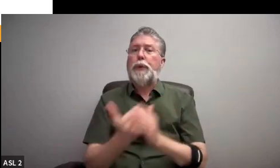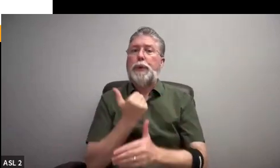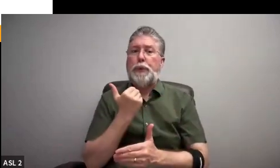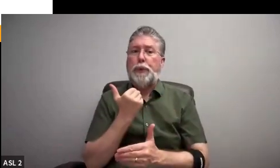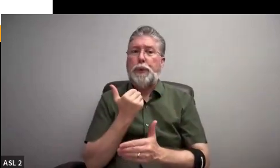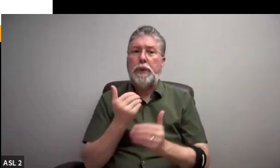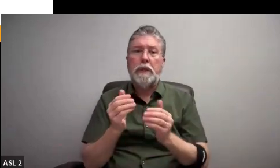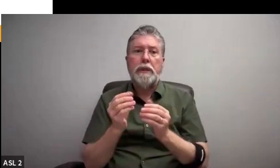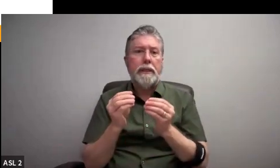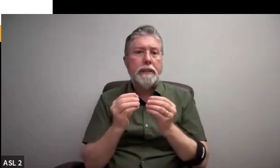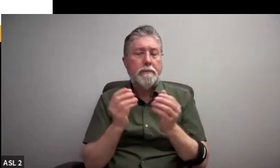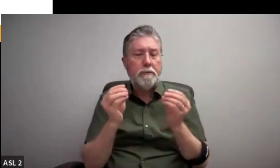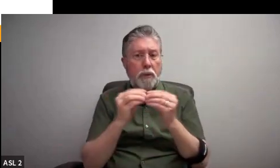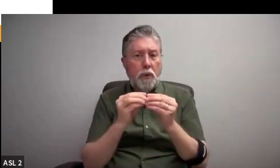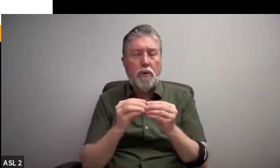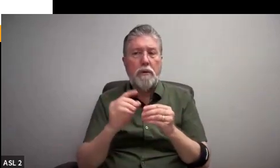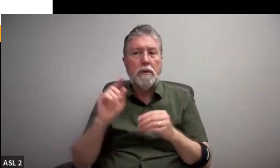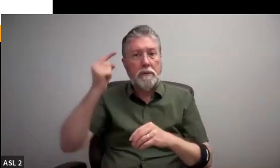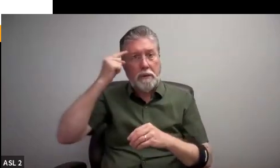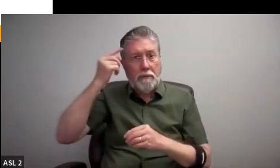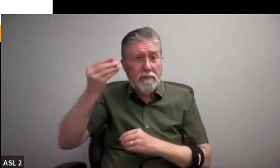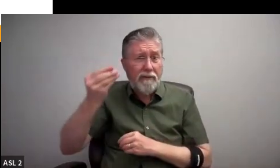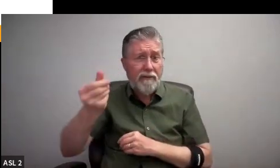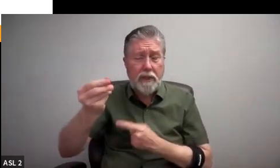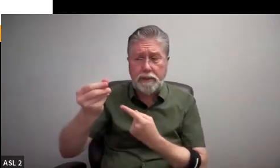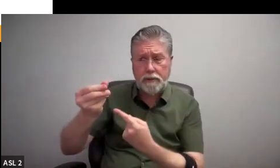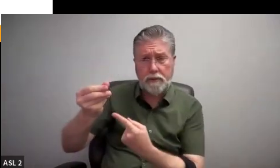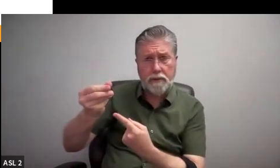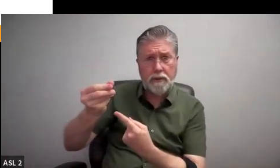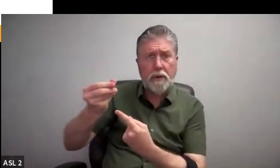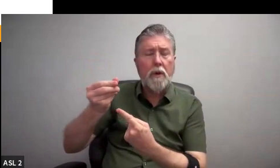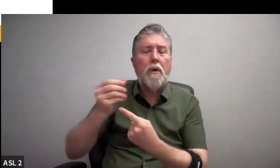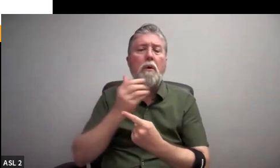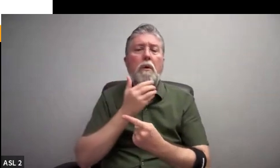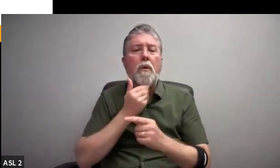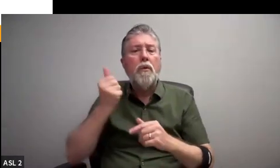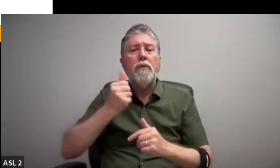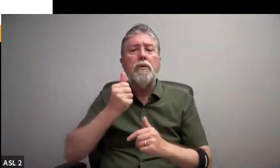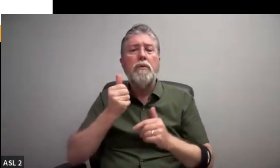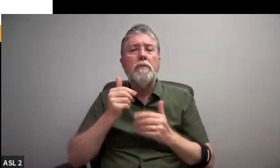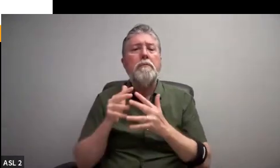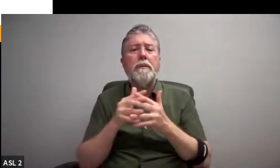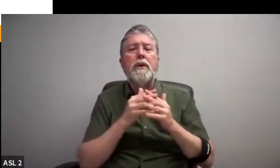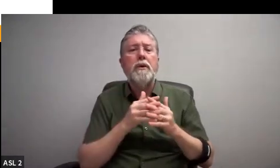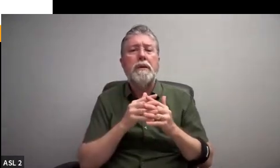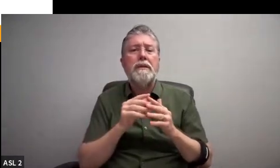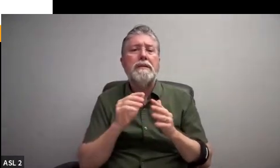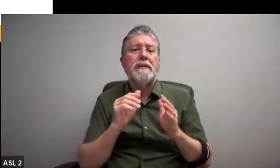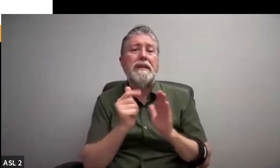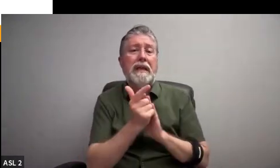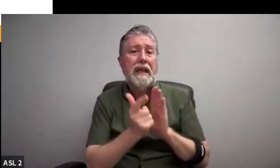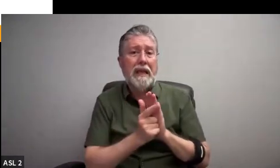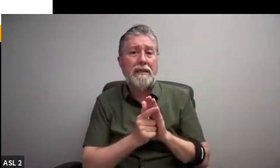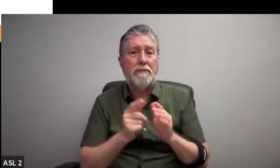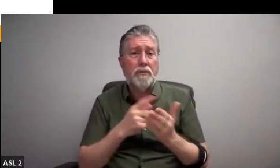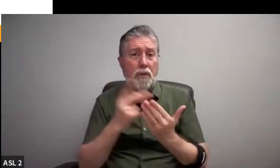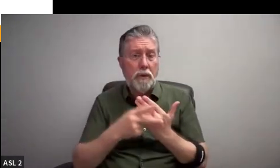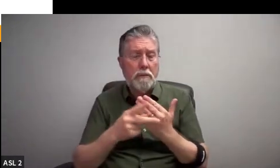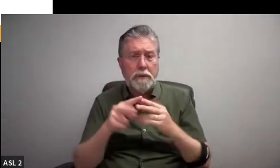stewardship of public funds and oversight of Older Americans Act programs. In addition, the 2024 OAA